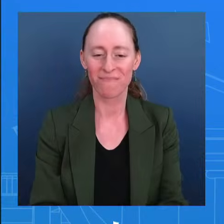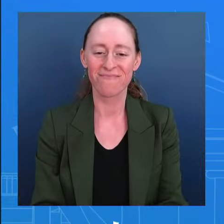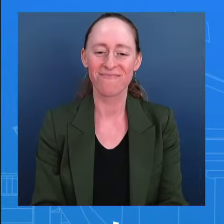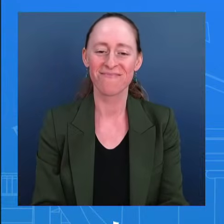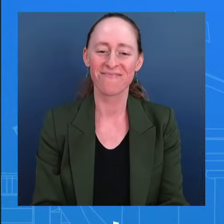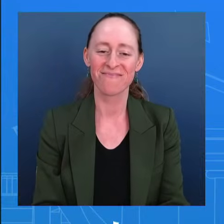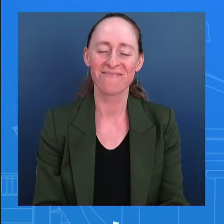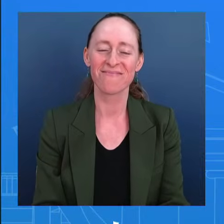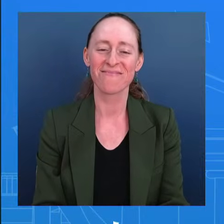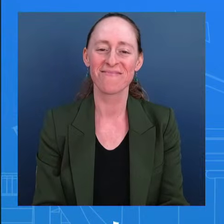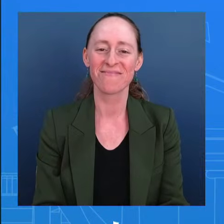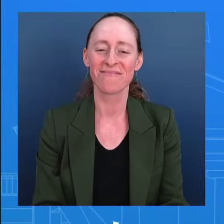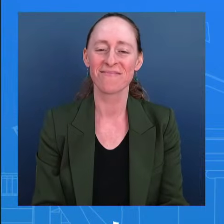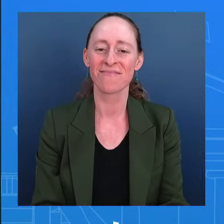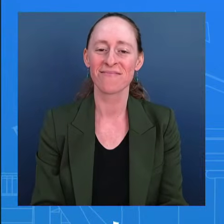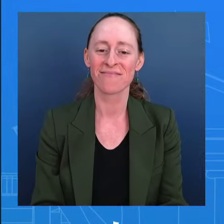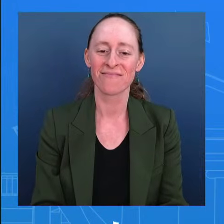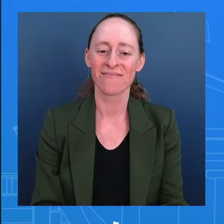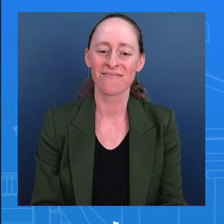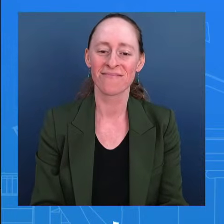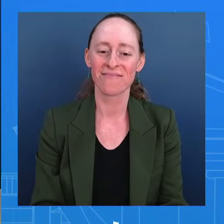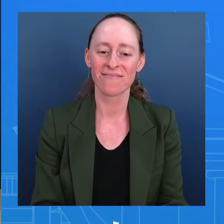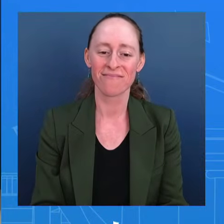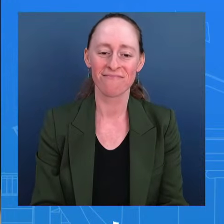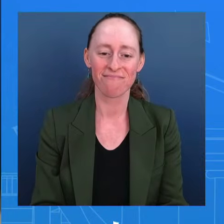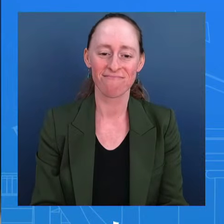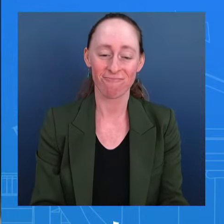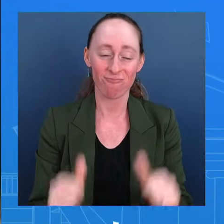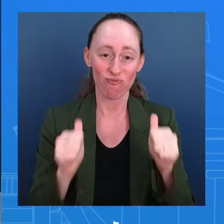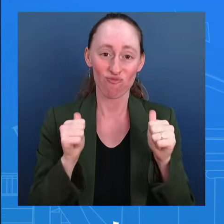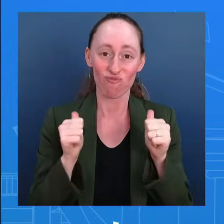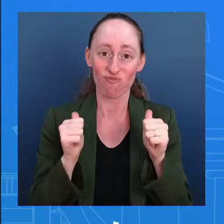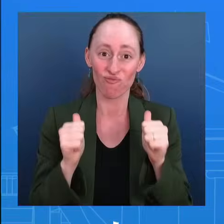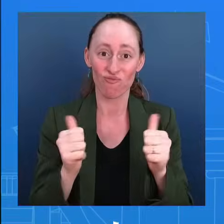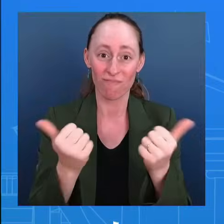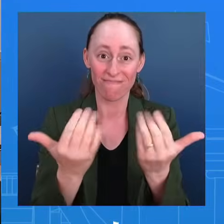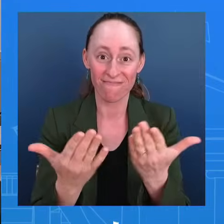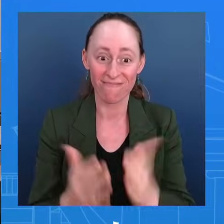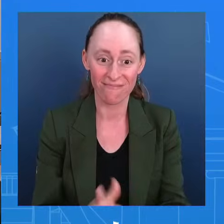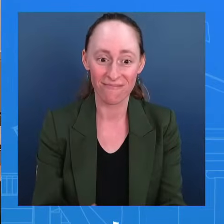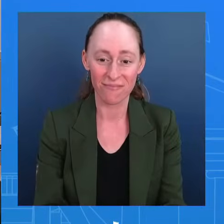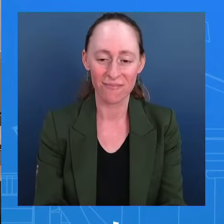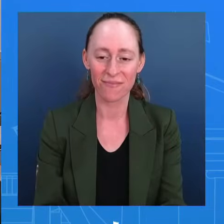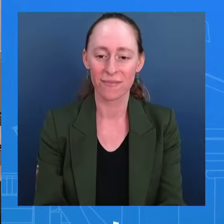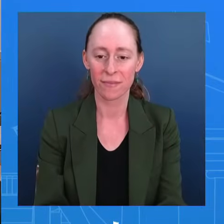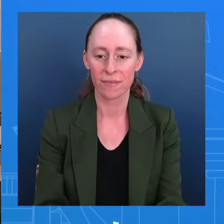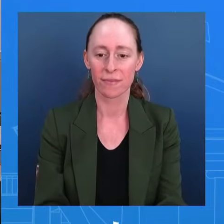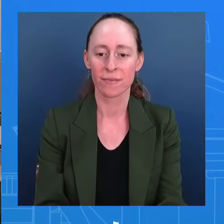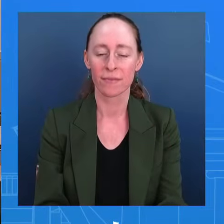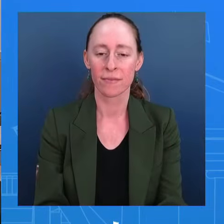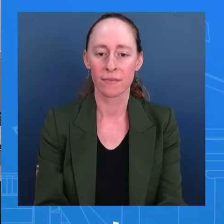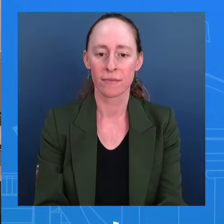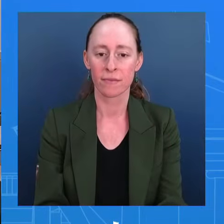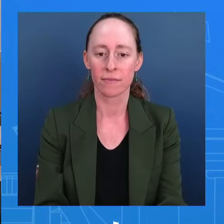Ms. Jean-Pierre: Okay. Aamer. The Press: Oh, great. On the -- the Netanyahu call earlier today.